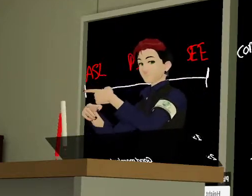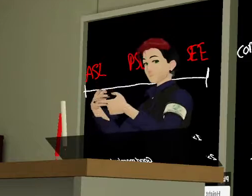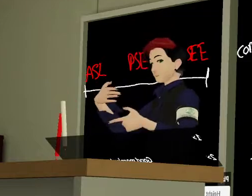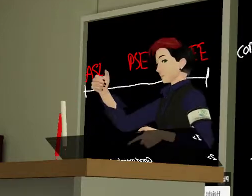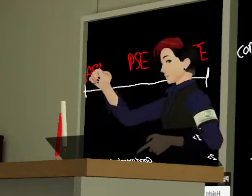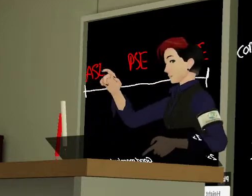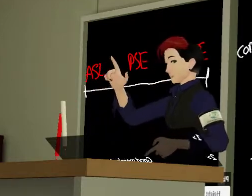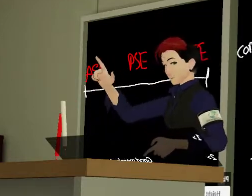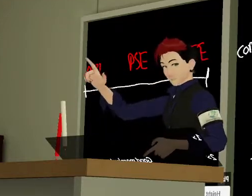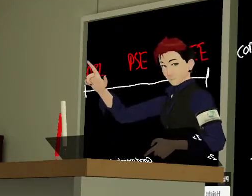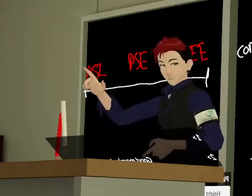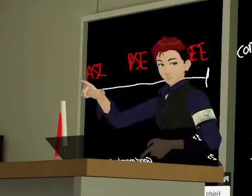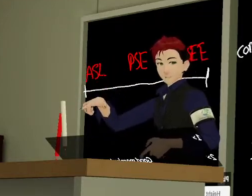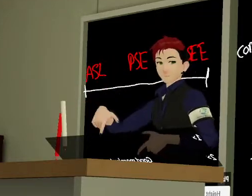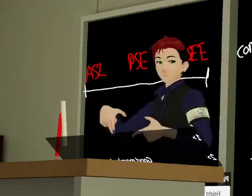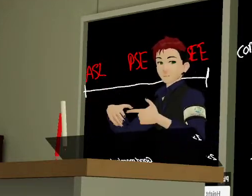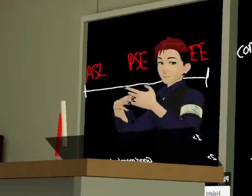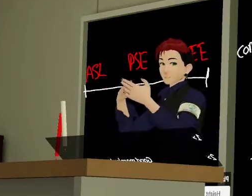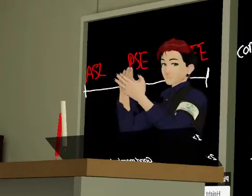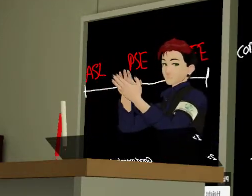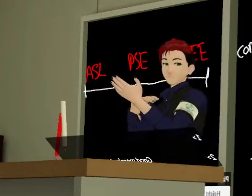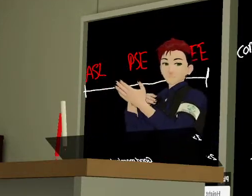whenever you have ASL it's